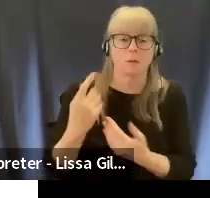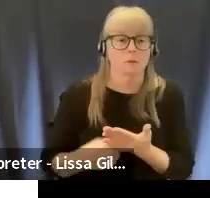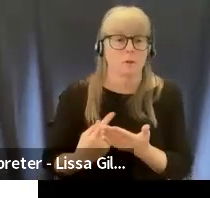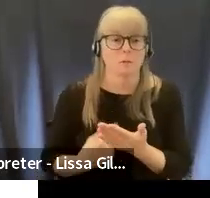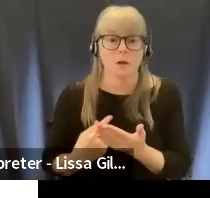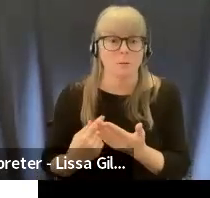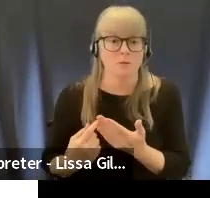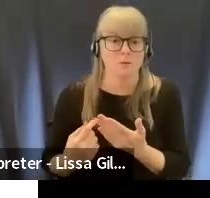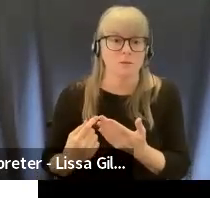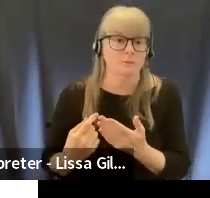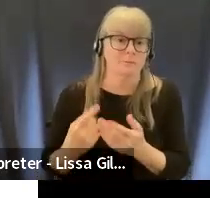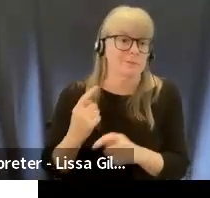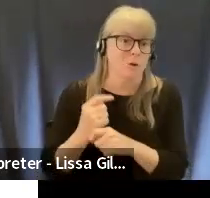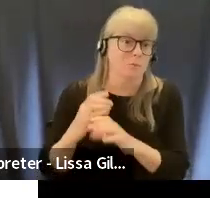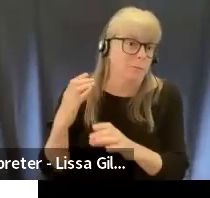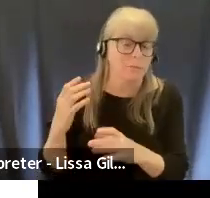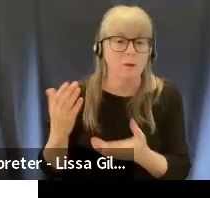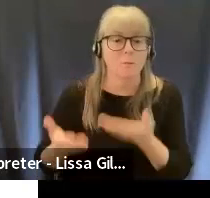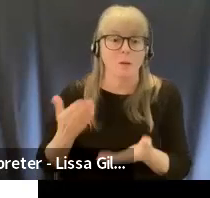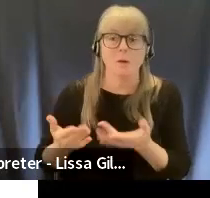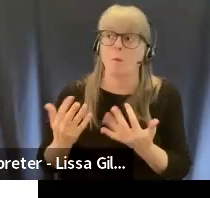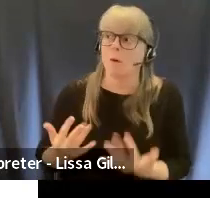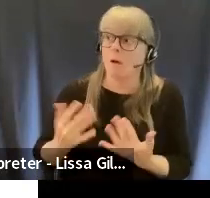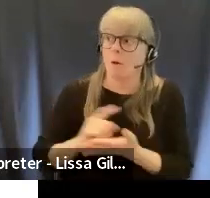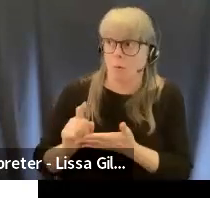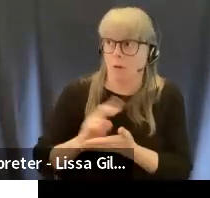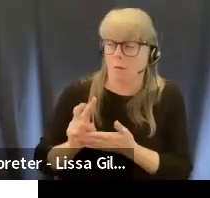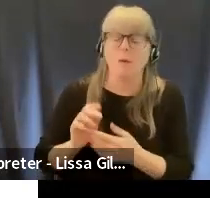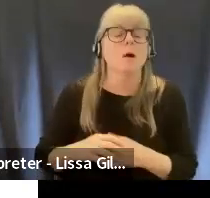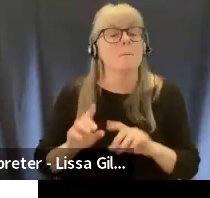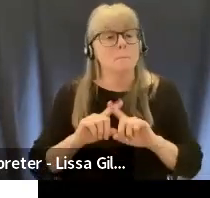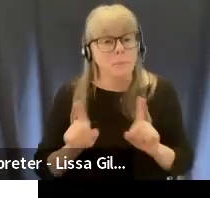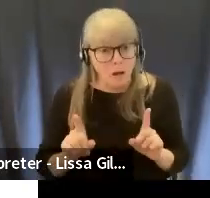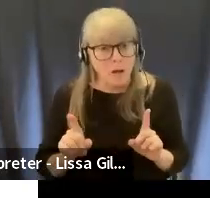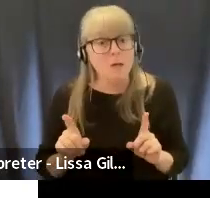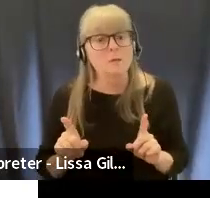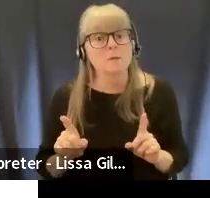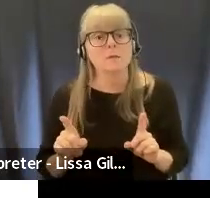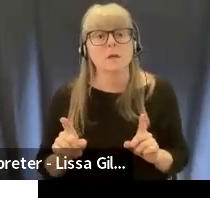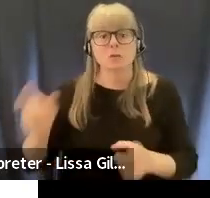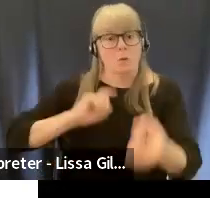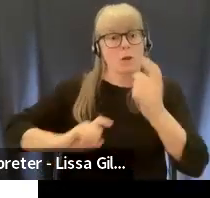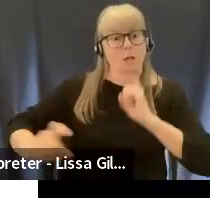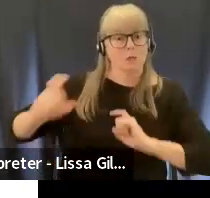It may take a week or so to get that stuff shipped. Sometimes it has to be shipped by freight, so it takes.